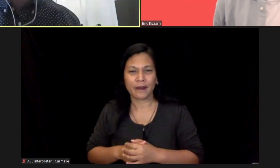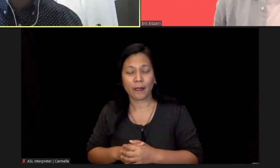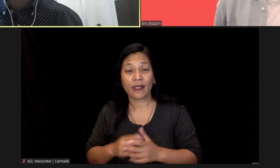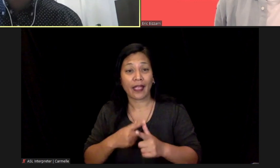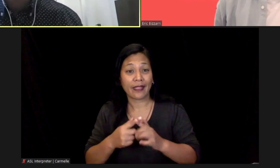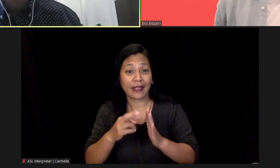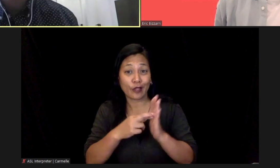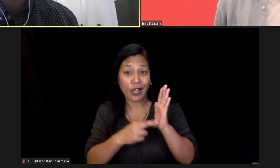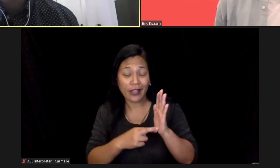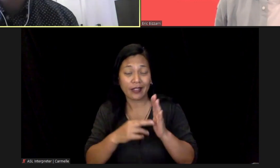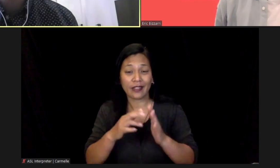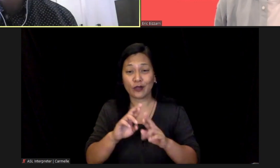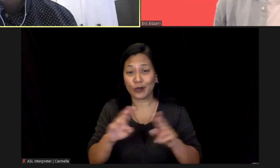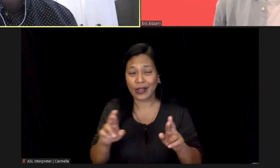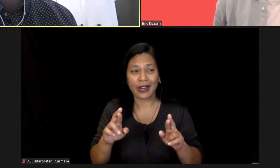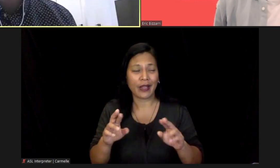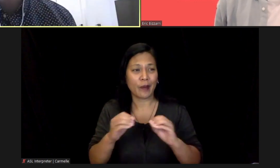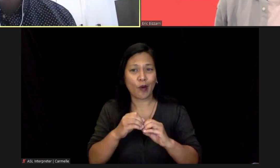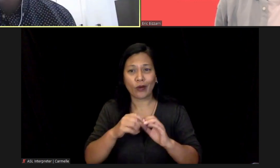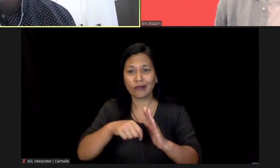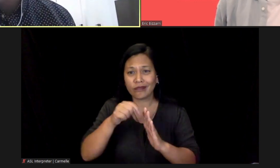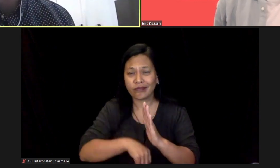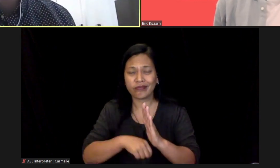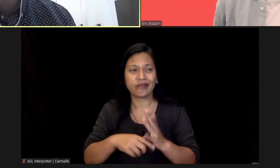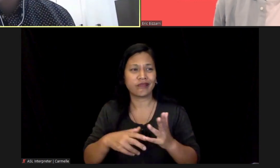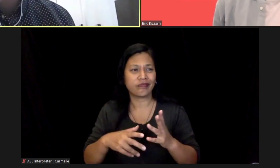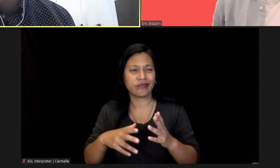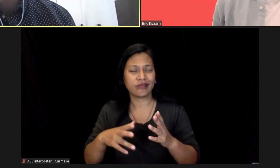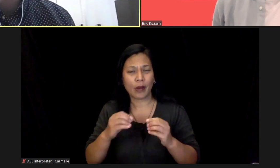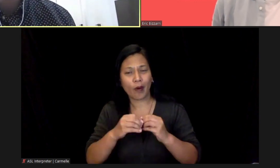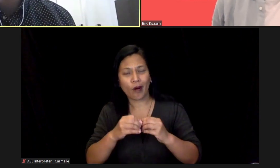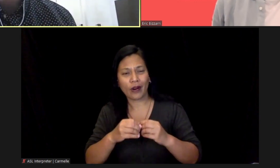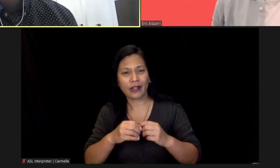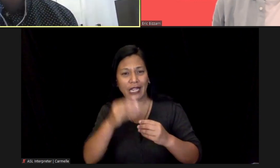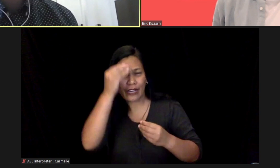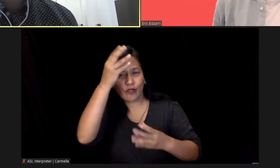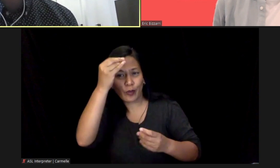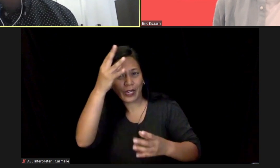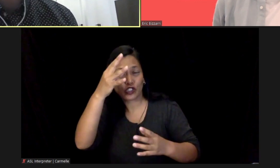Have our guidelines kind of in a more thorough, robust, version it's overwhelming.